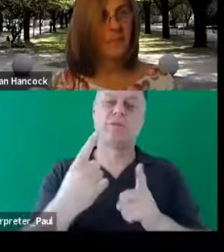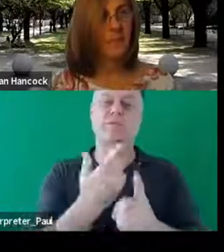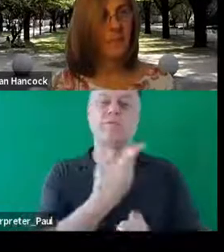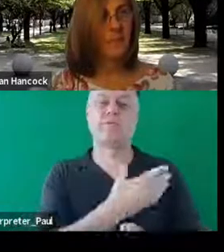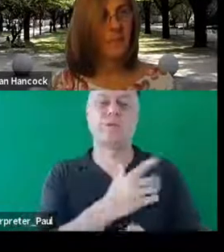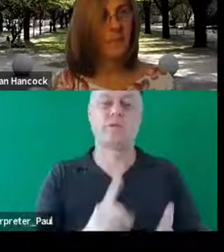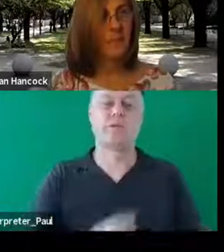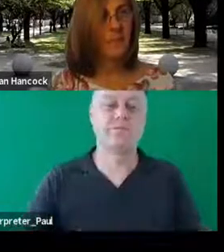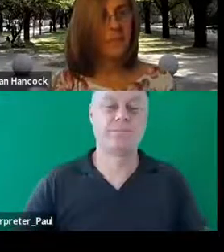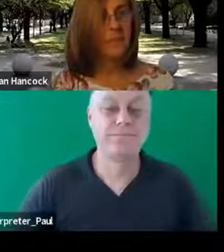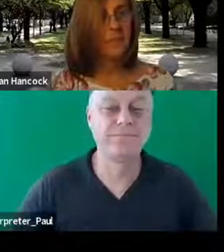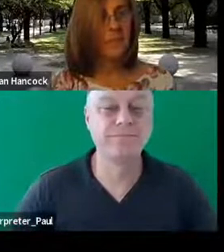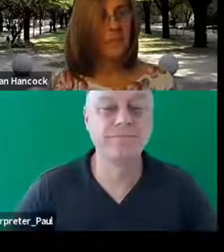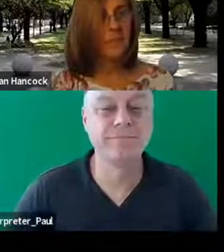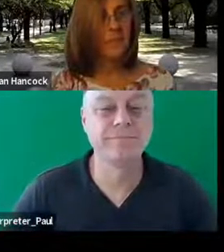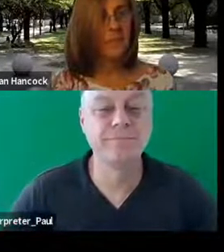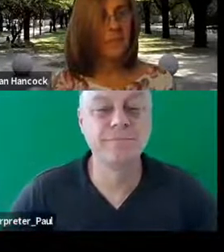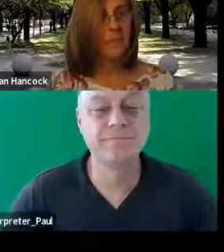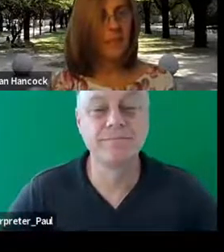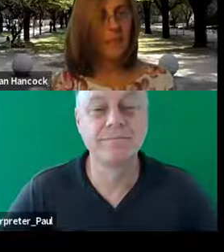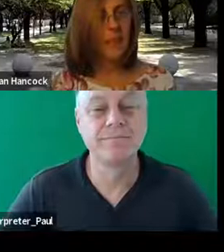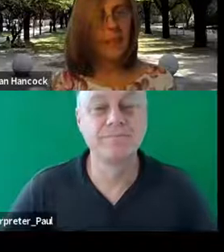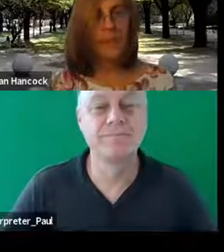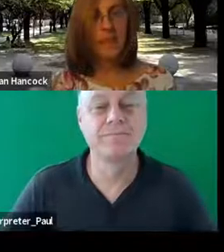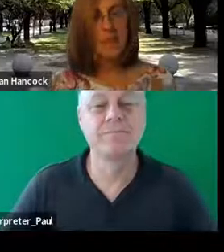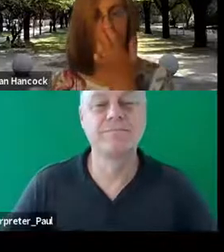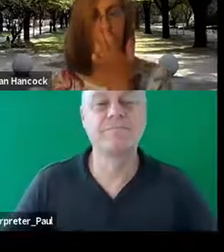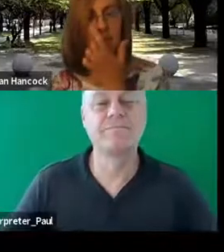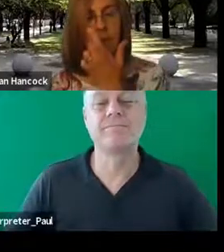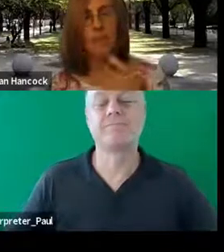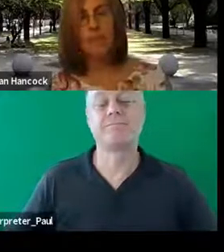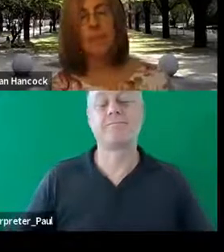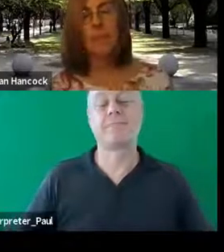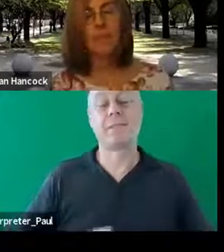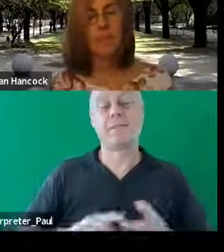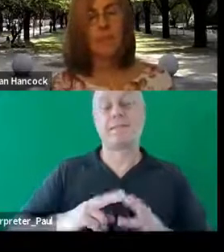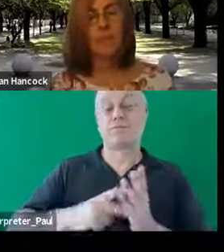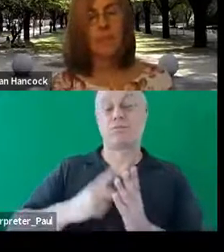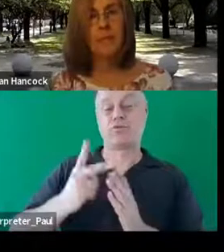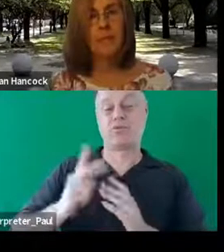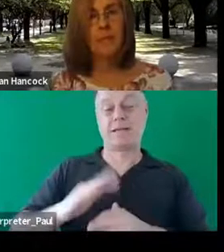In terms of a rerun I think that, you know, for anyone who is starting a program like